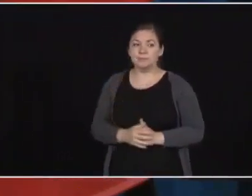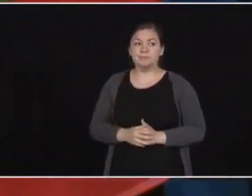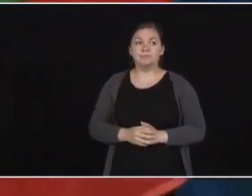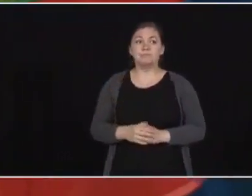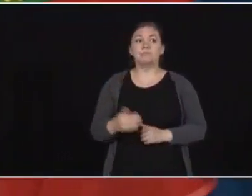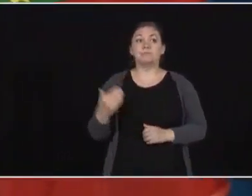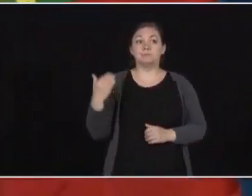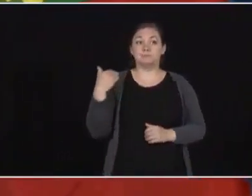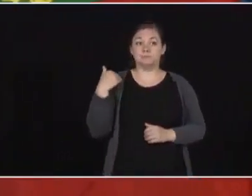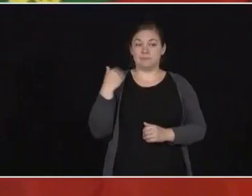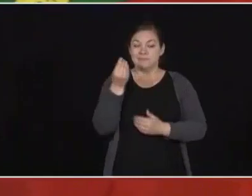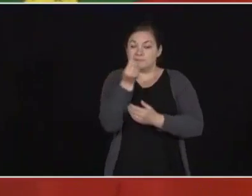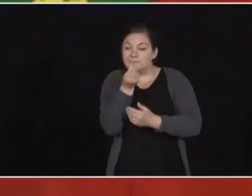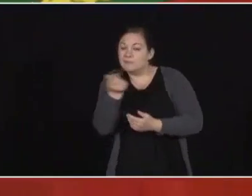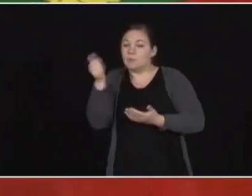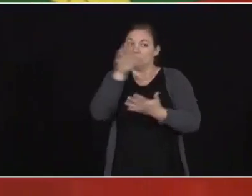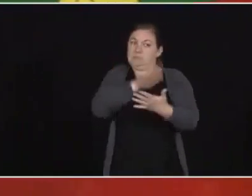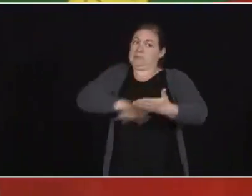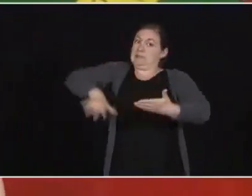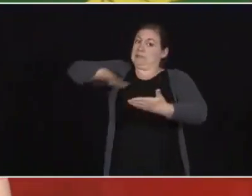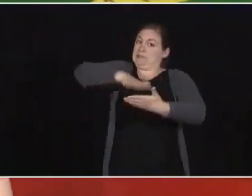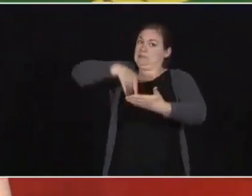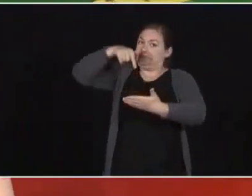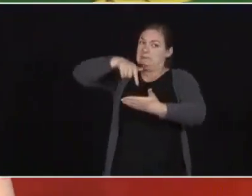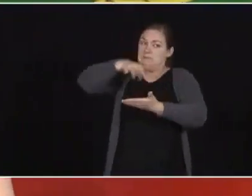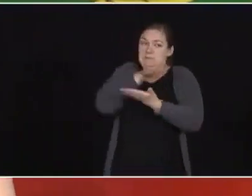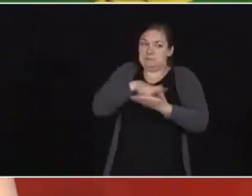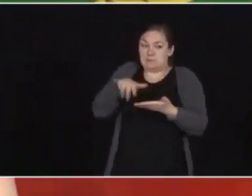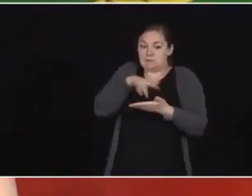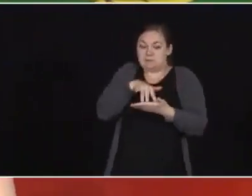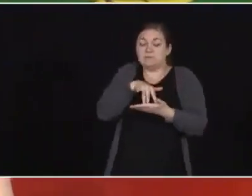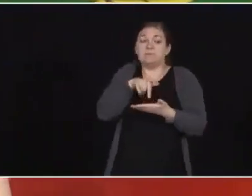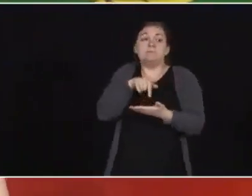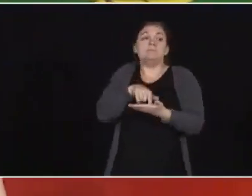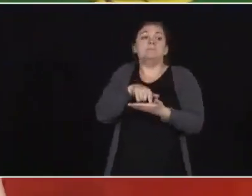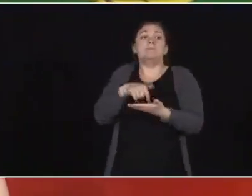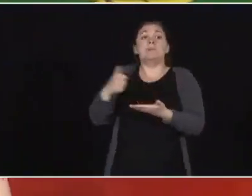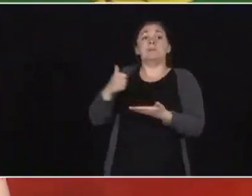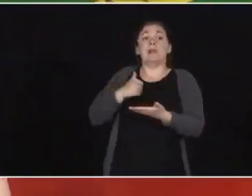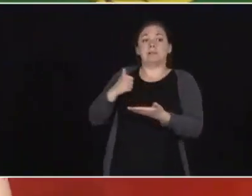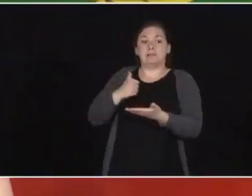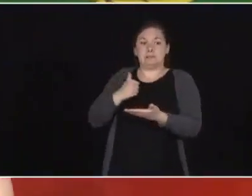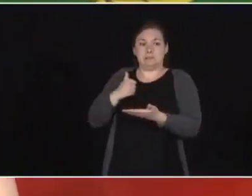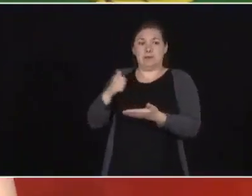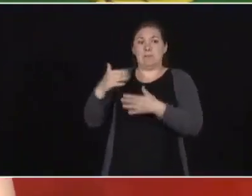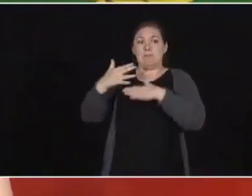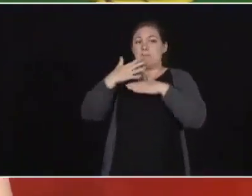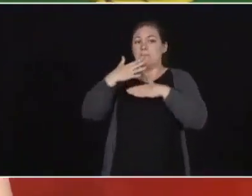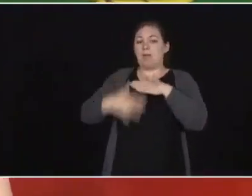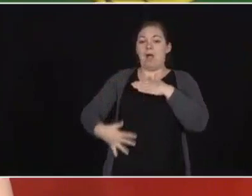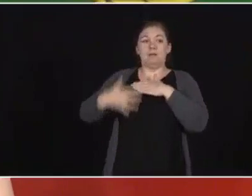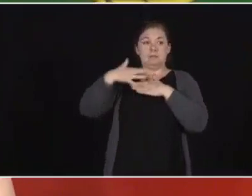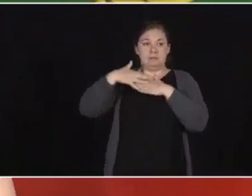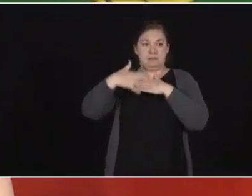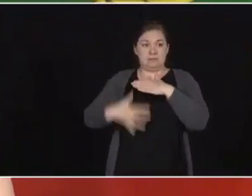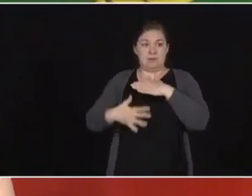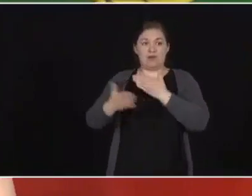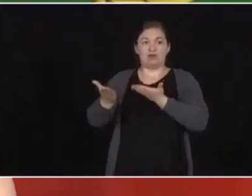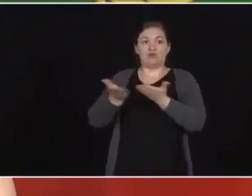let us know where? Yes thank you very much for the question. There are several studies that I'm aware of. One is through Canadian blood services